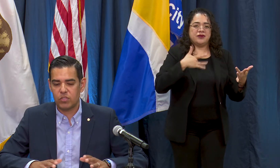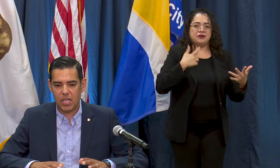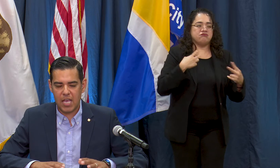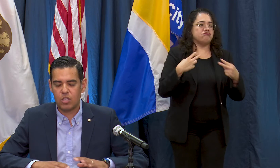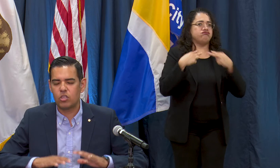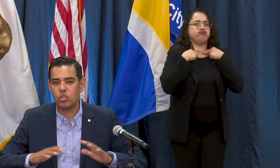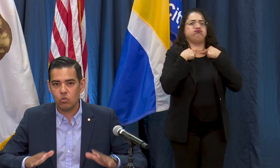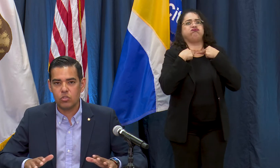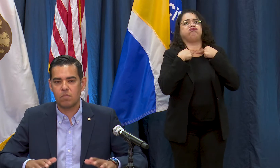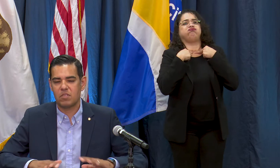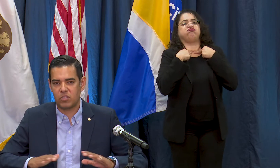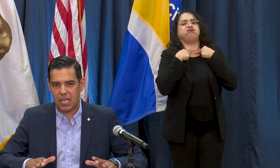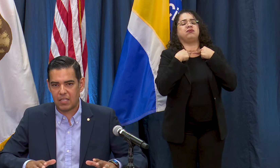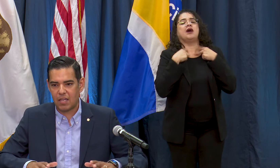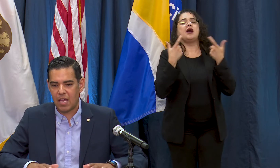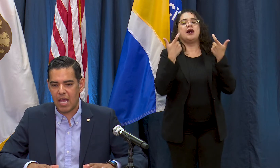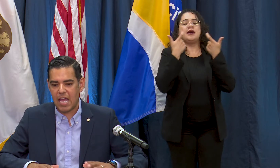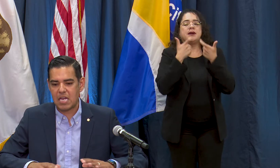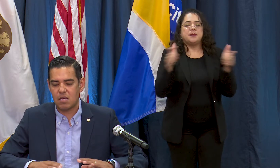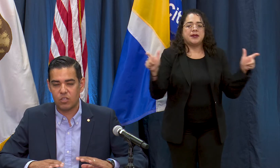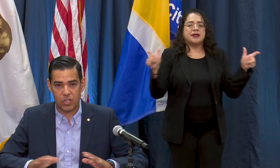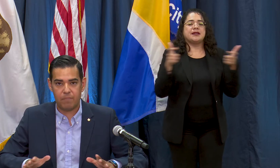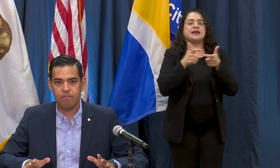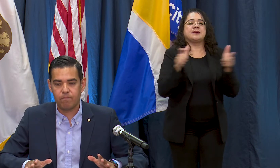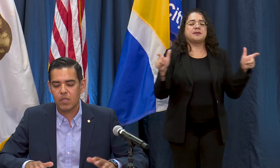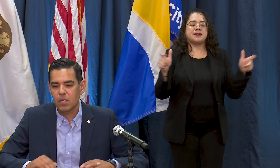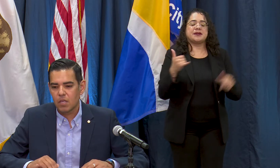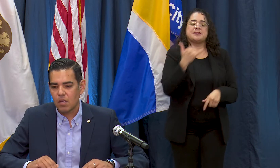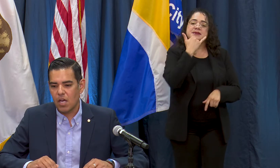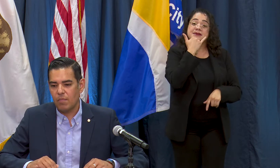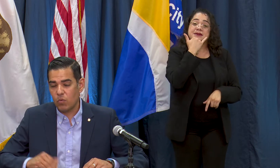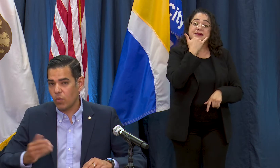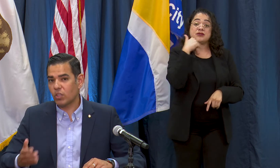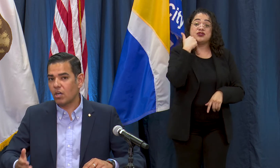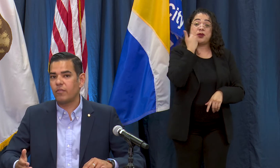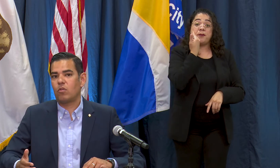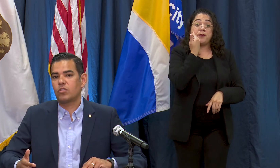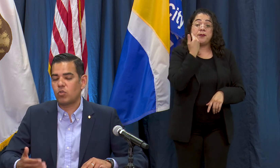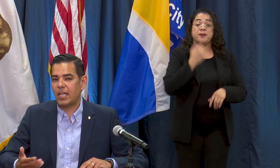a huge mistake and a shame and we worked hard of course to try to